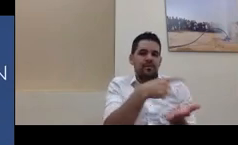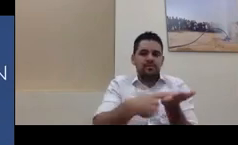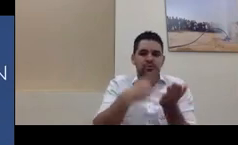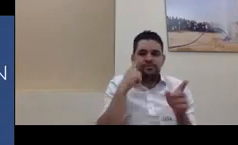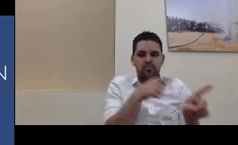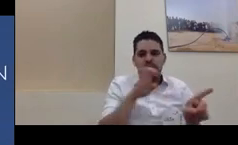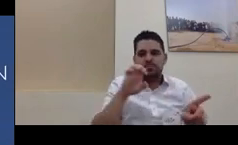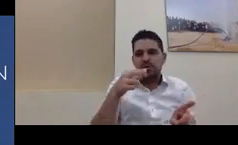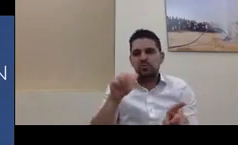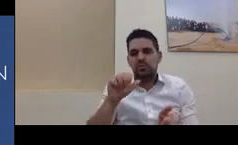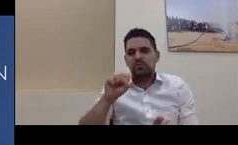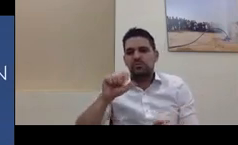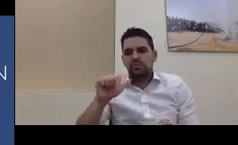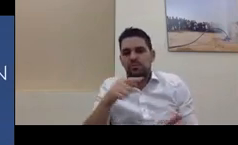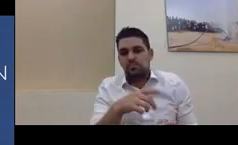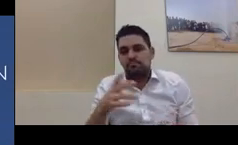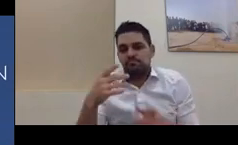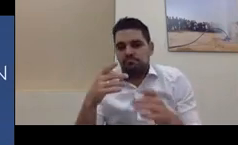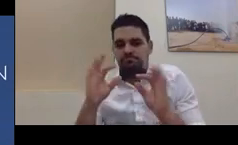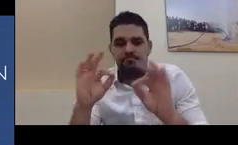by being part of that discussion for the EGRASLA,